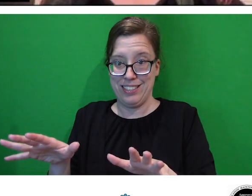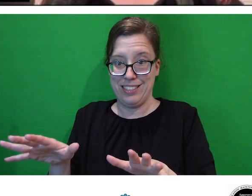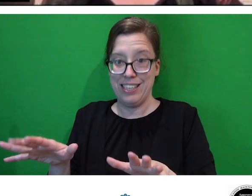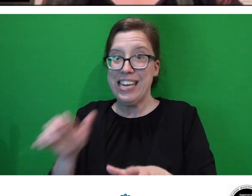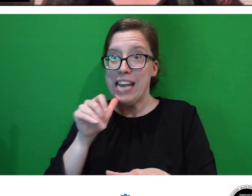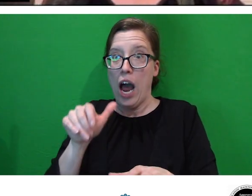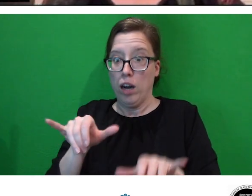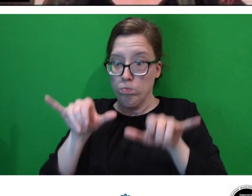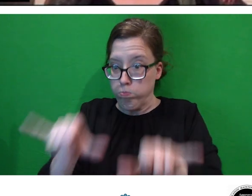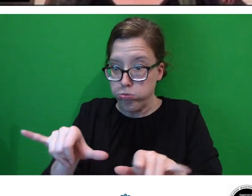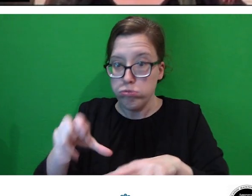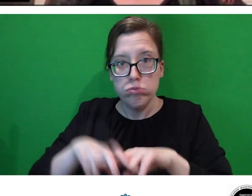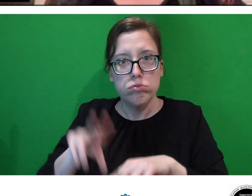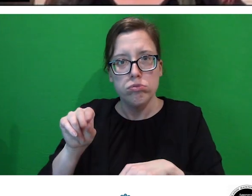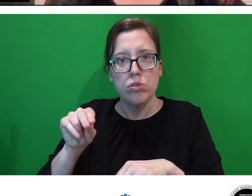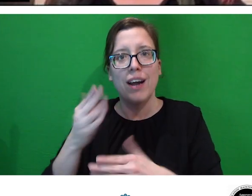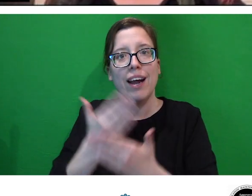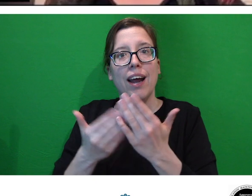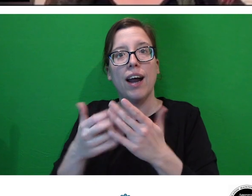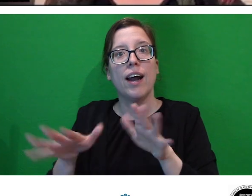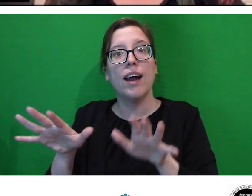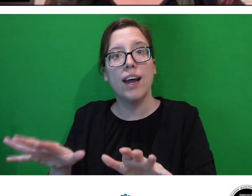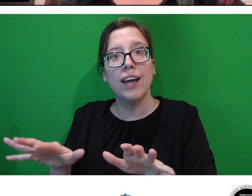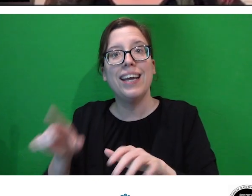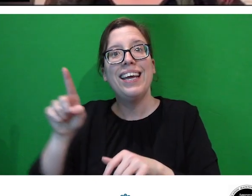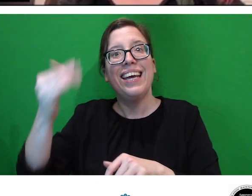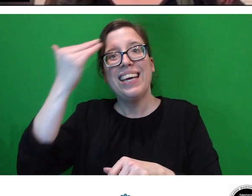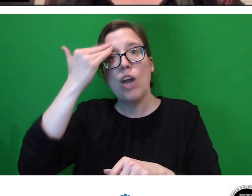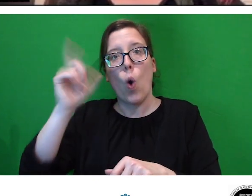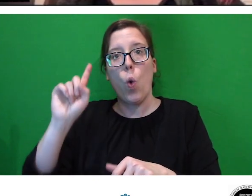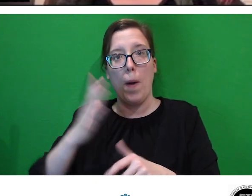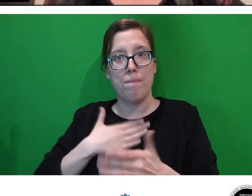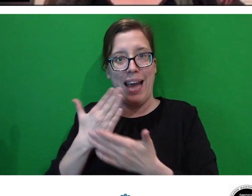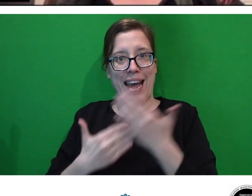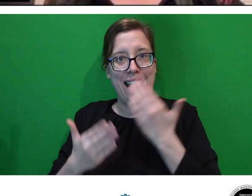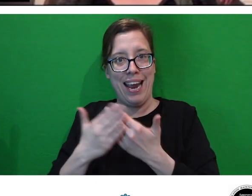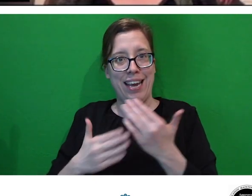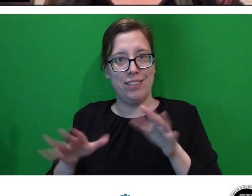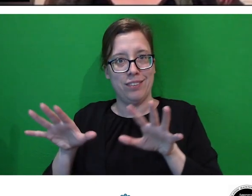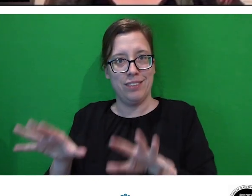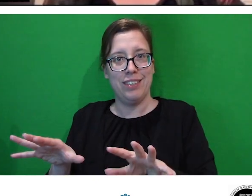Body language is a two-way street. This is little Lance again, and I have my hands on him here.